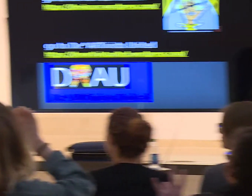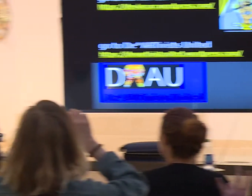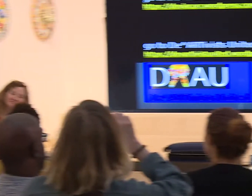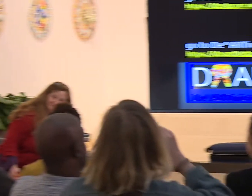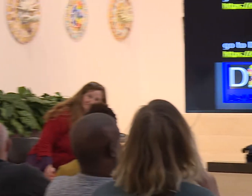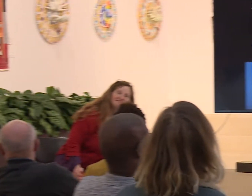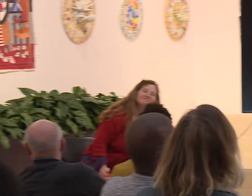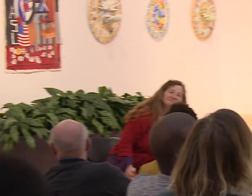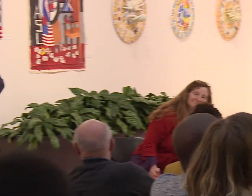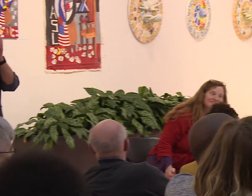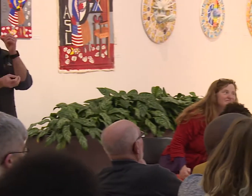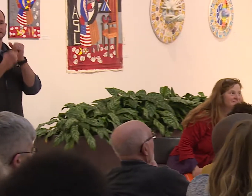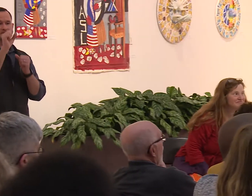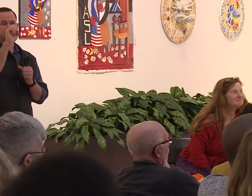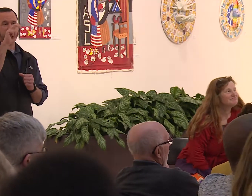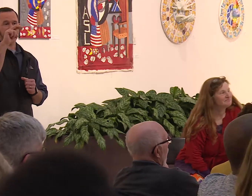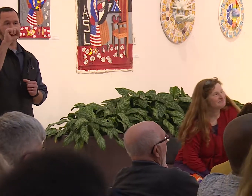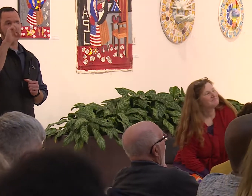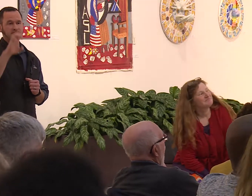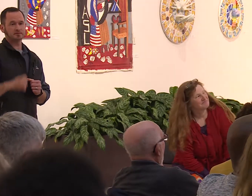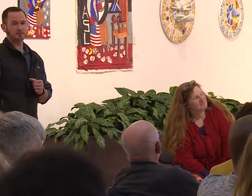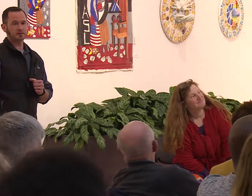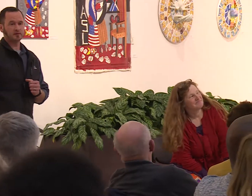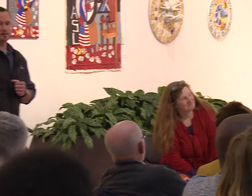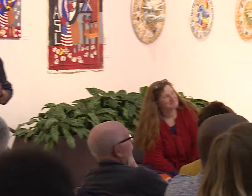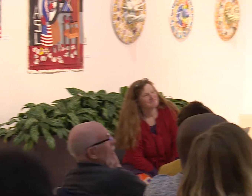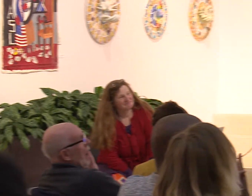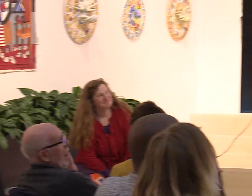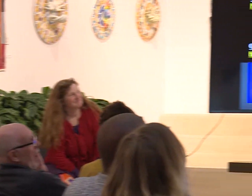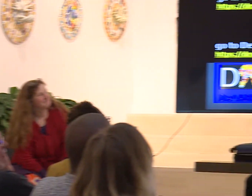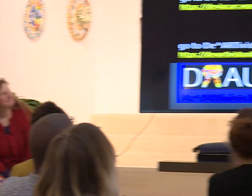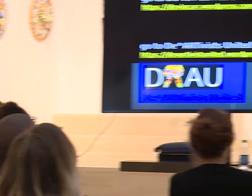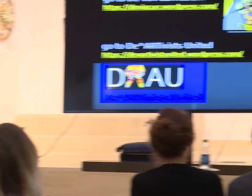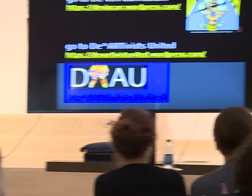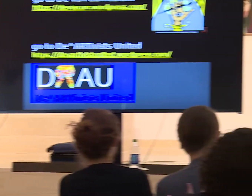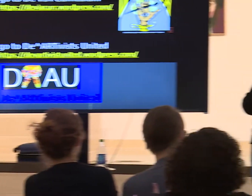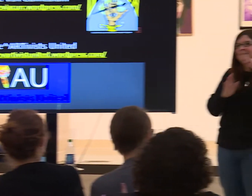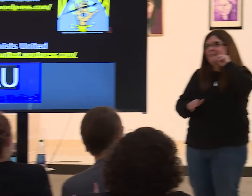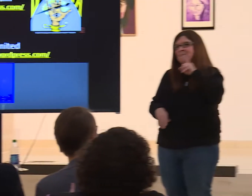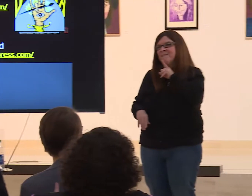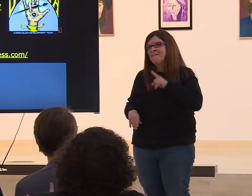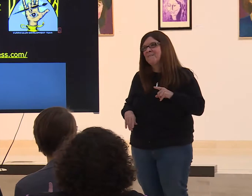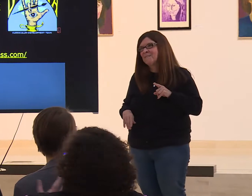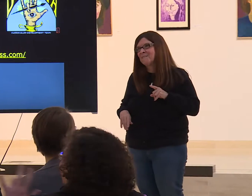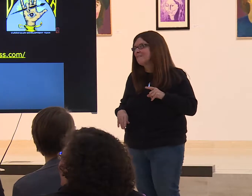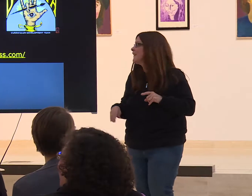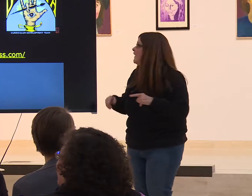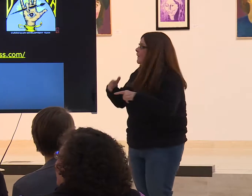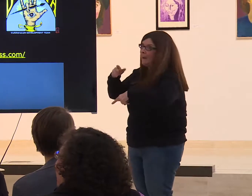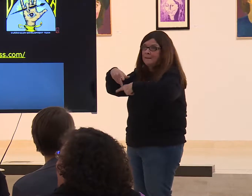Audience member: Sure. Of the missing sense, you know the 5 senses, you've got 4 fingers up, showing you're missing one sense.